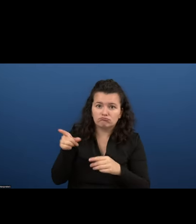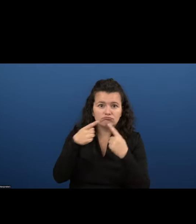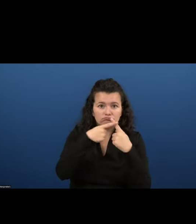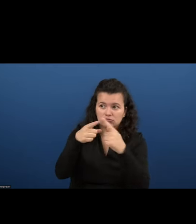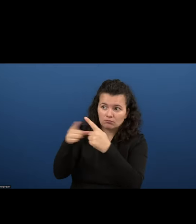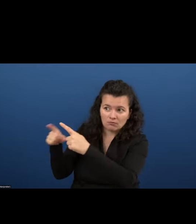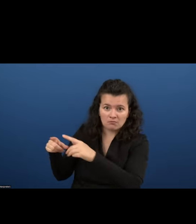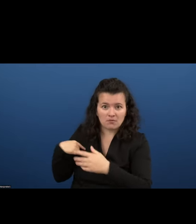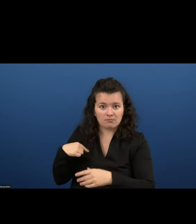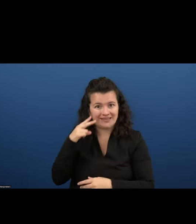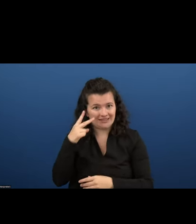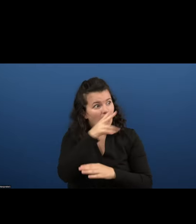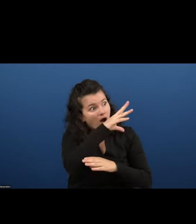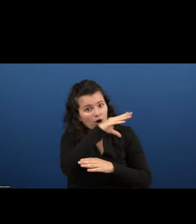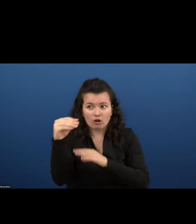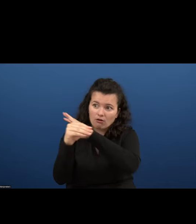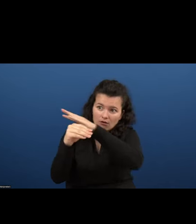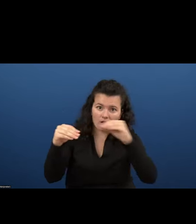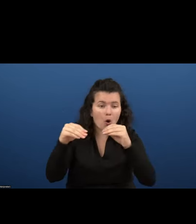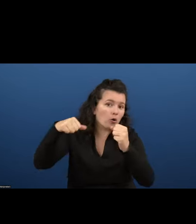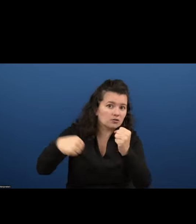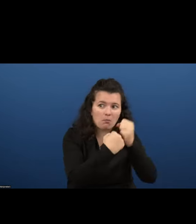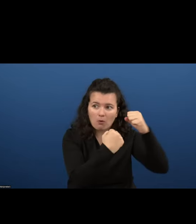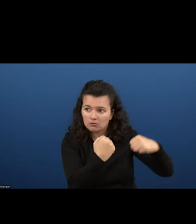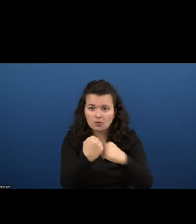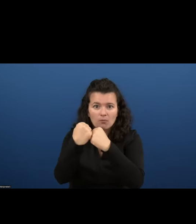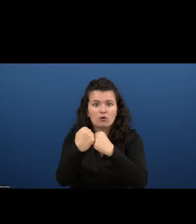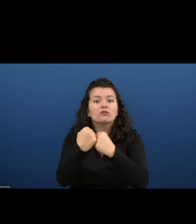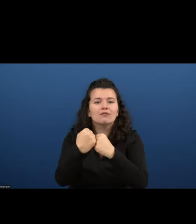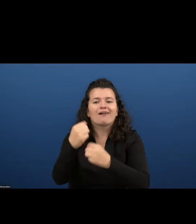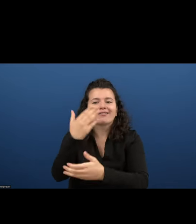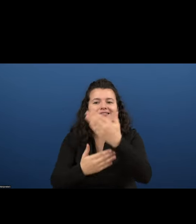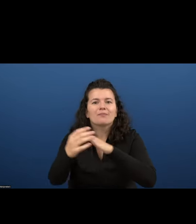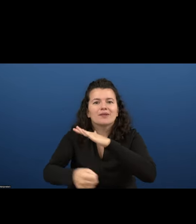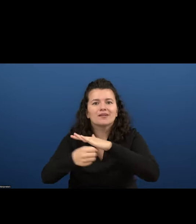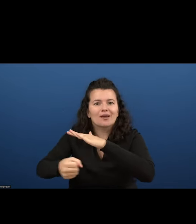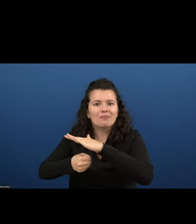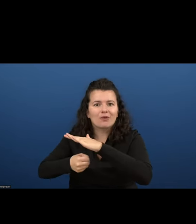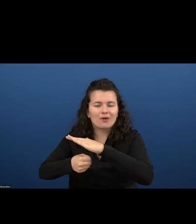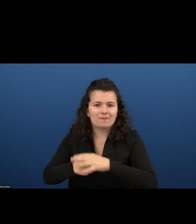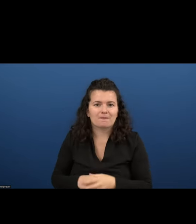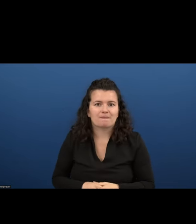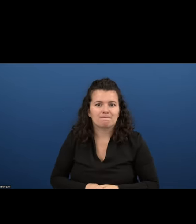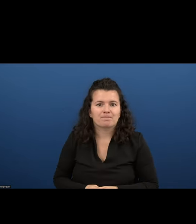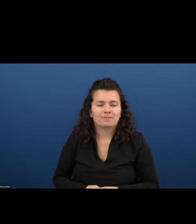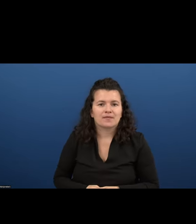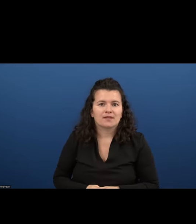for business on disability issues visa v the other world of work actors.